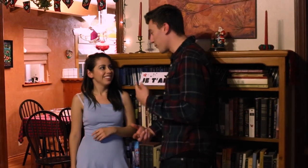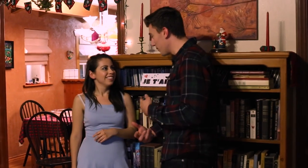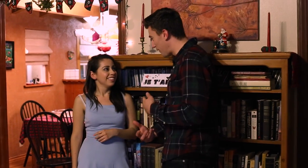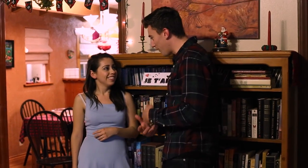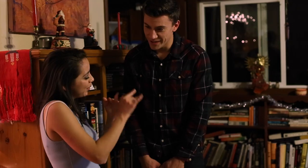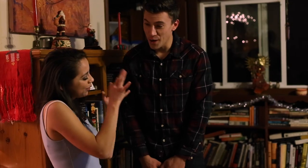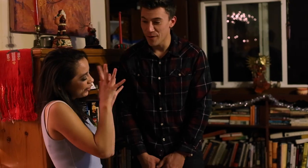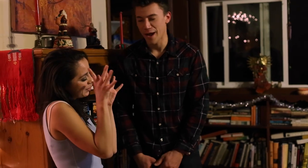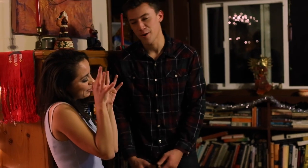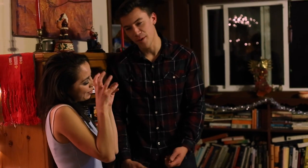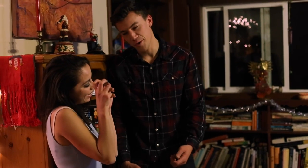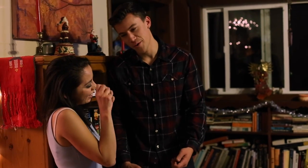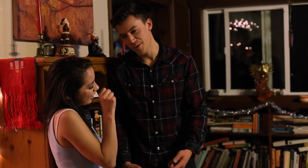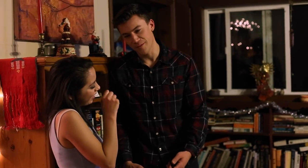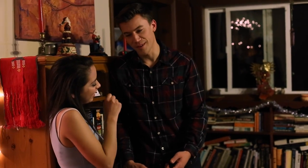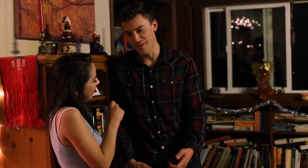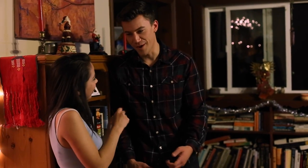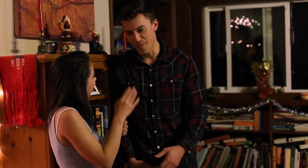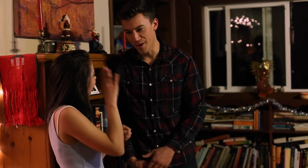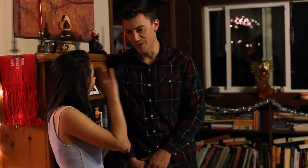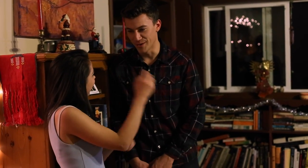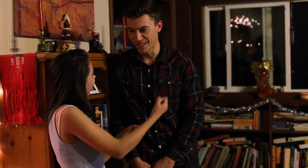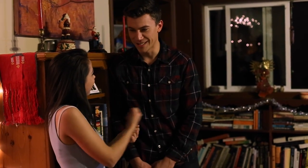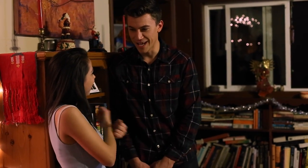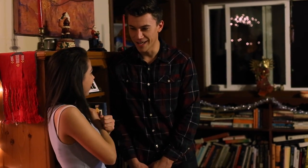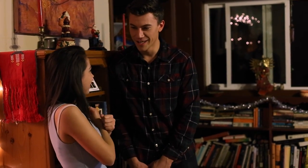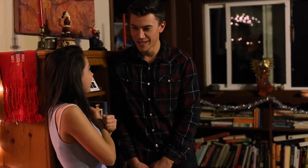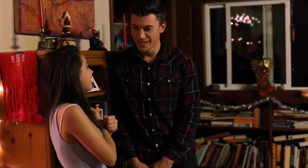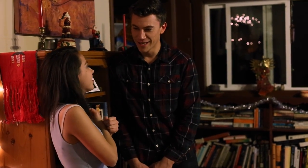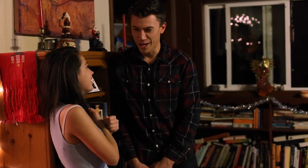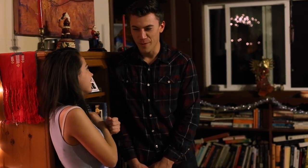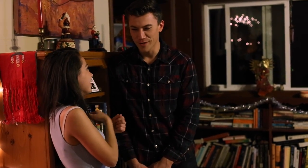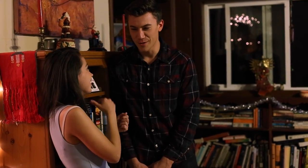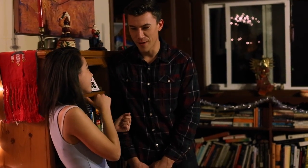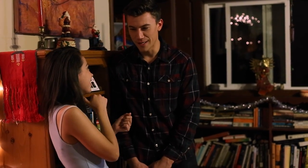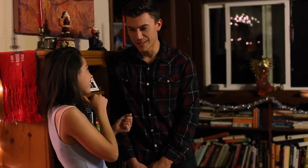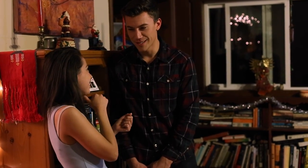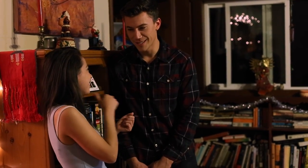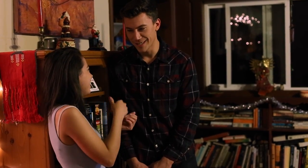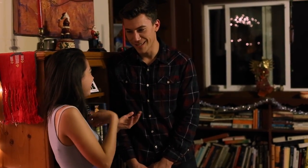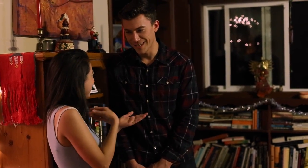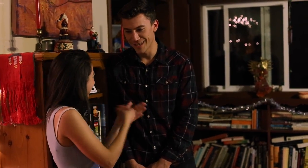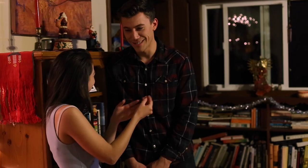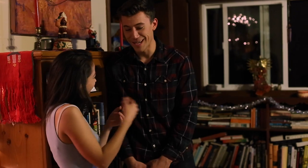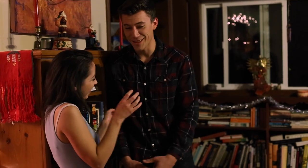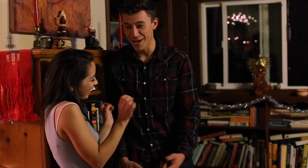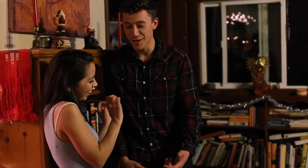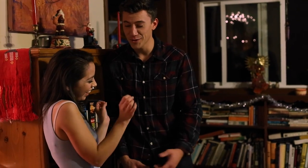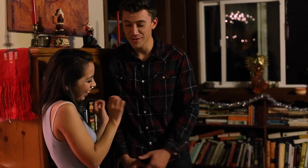And it led me to a miracle. Hey Love, Don't you buy me nothing.